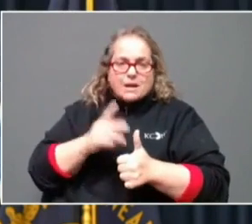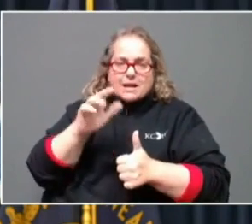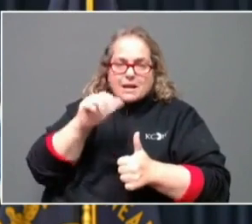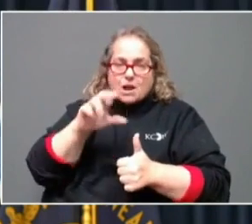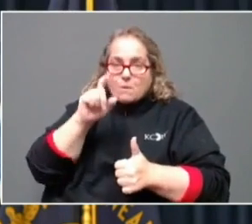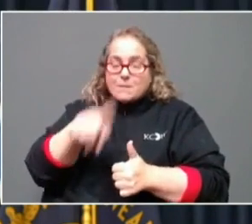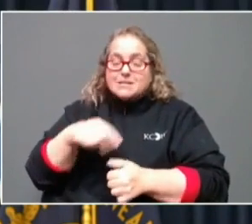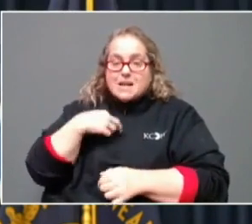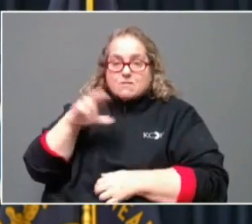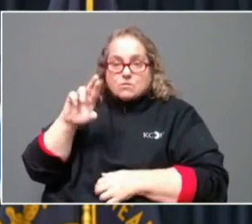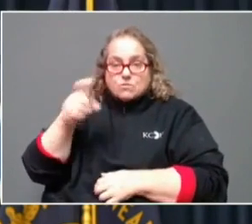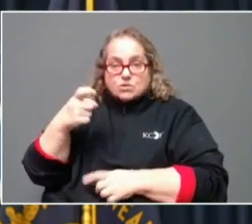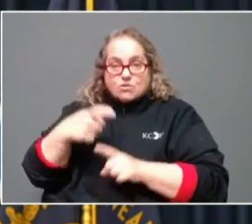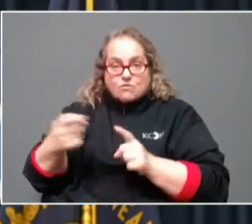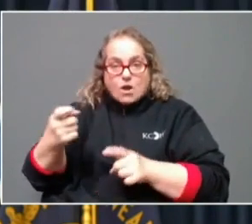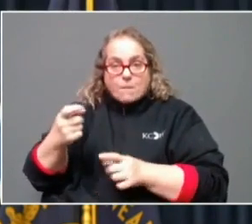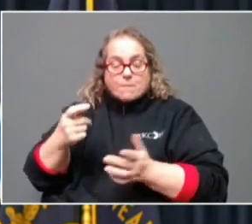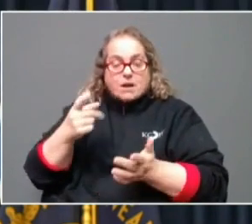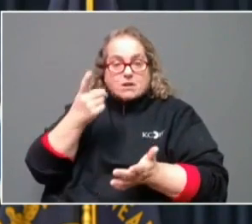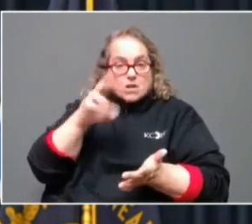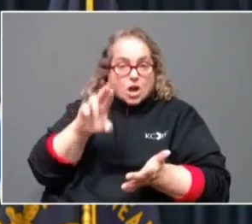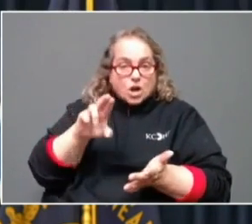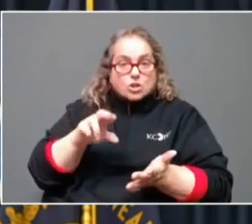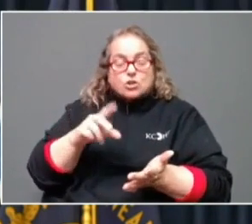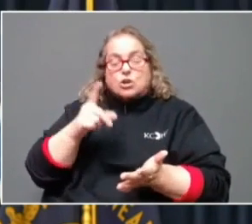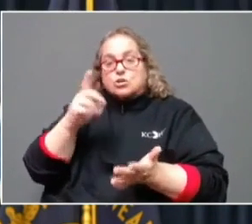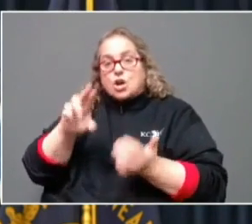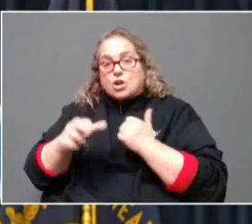physician assistant or nurse practitioner. If you get those things,